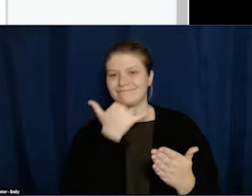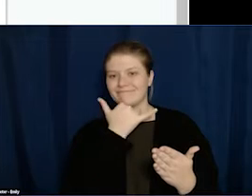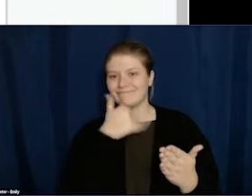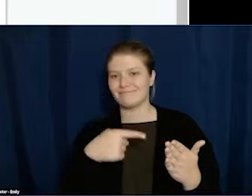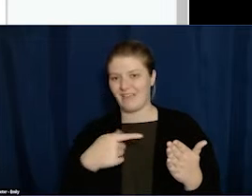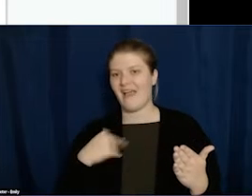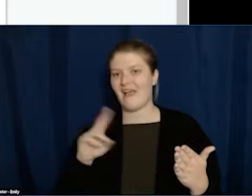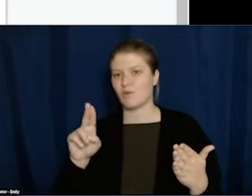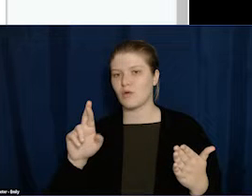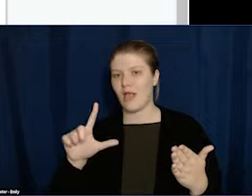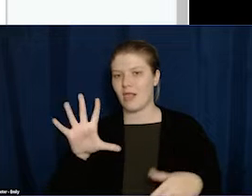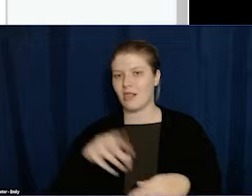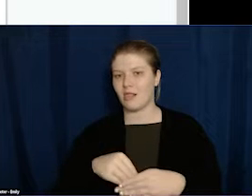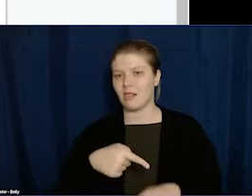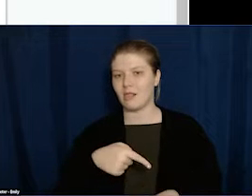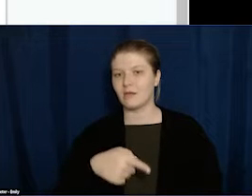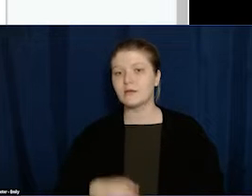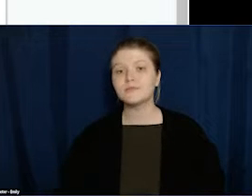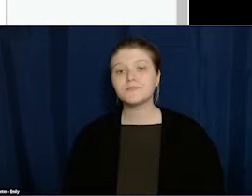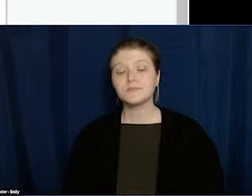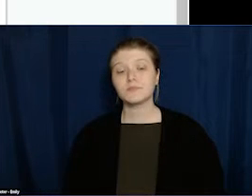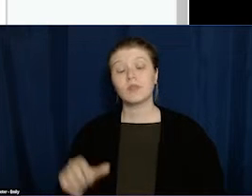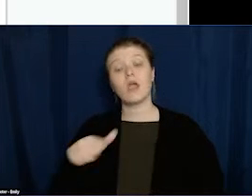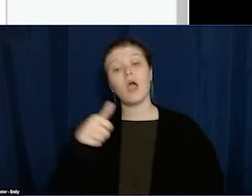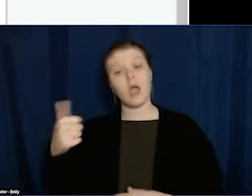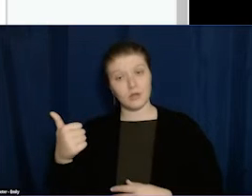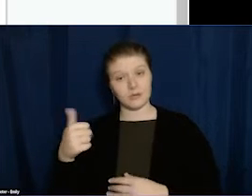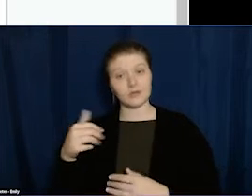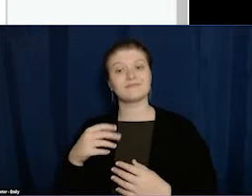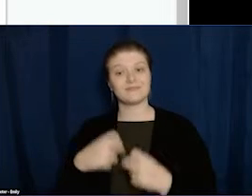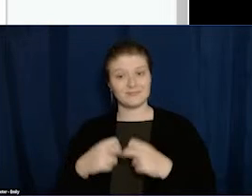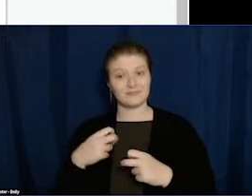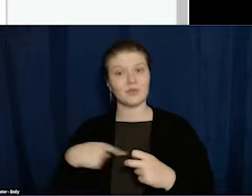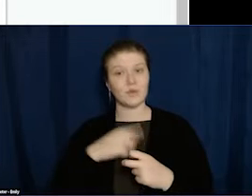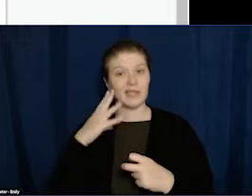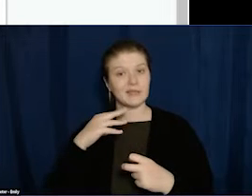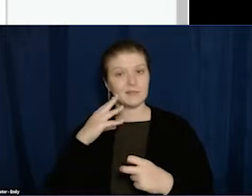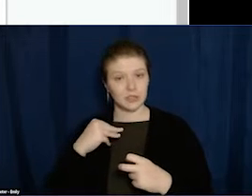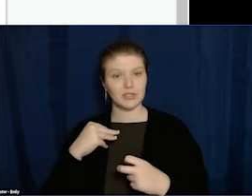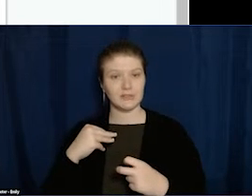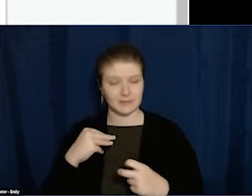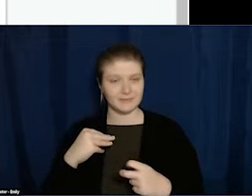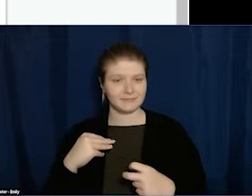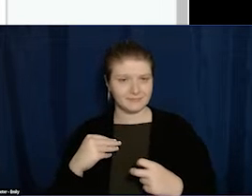Another issue we're finding is with people who are LaTeX users. So I just want to point out a resource.